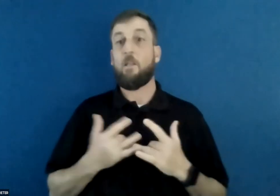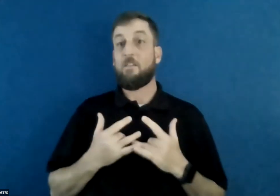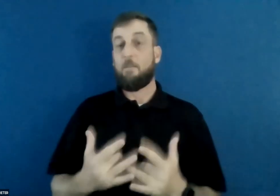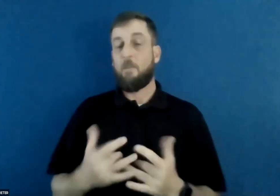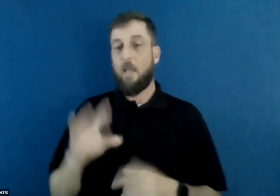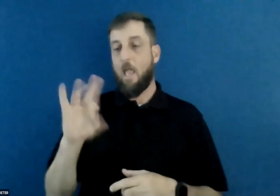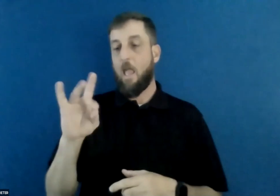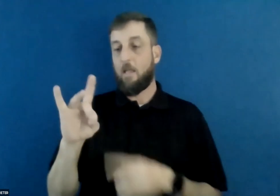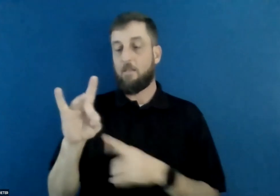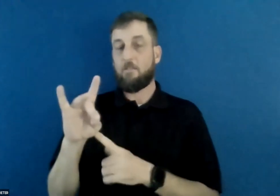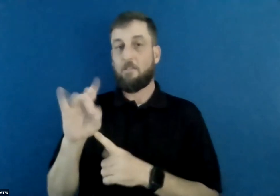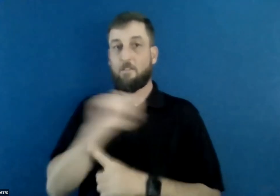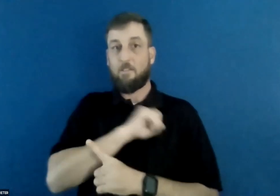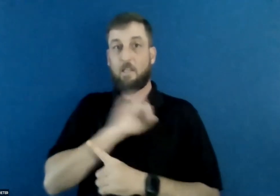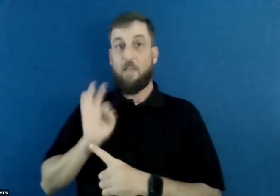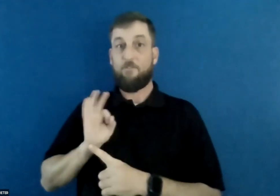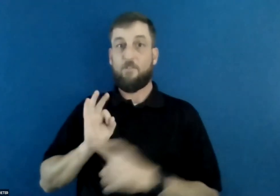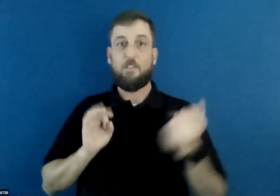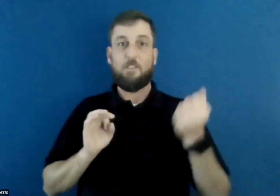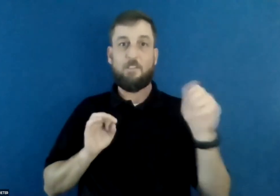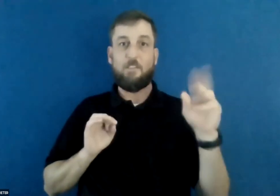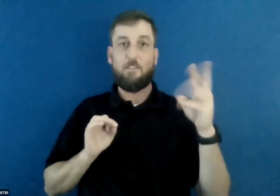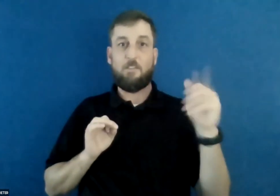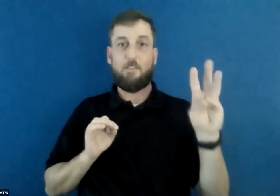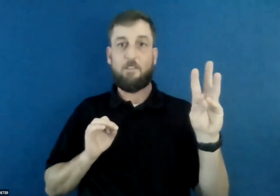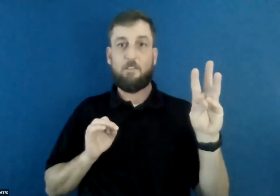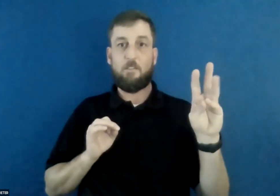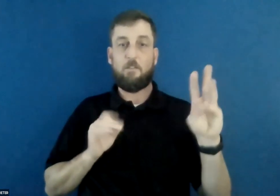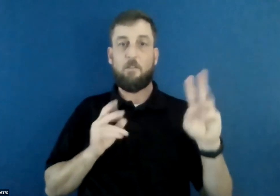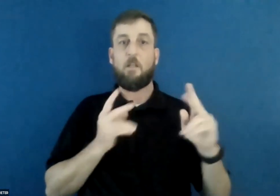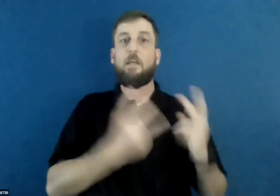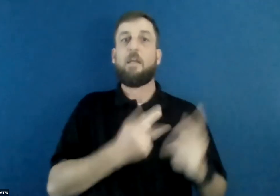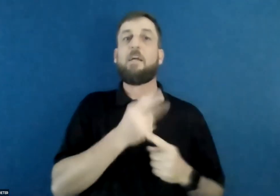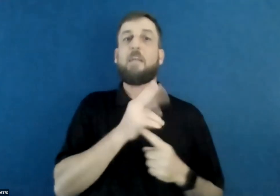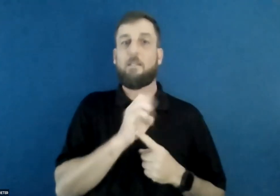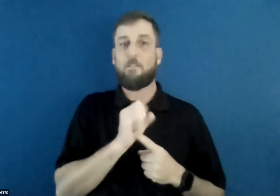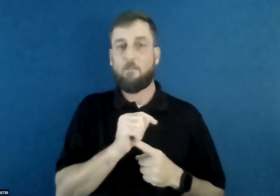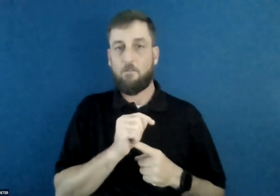We have about eight staff members to 16 guess.